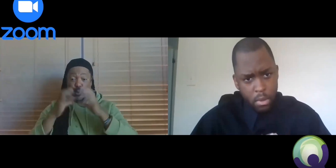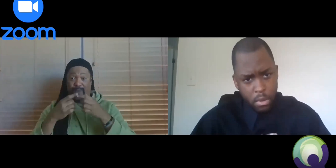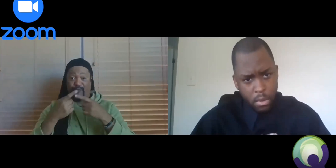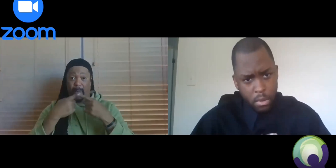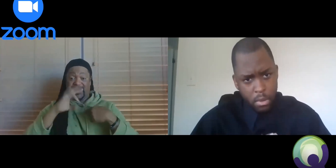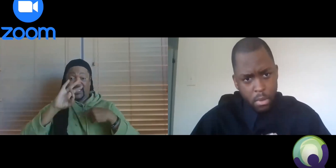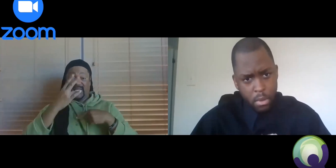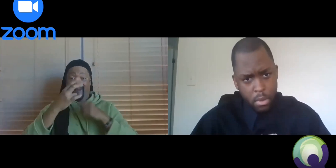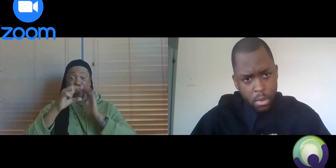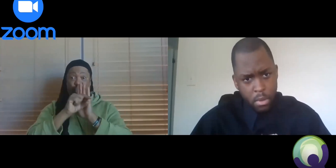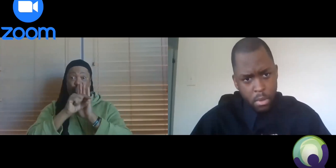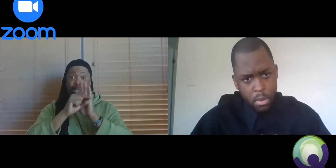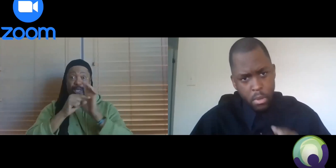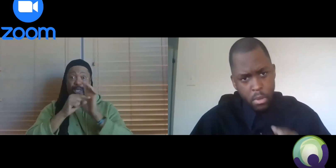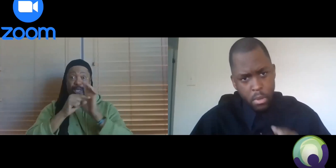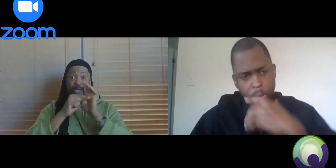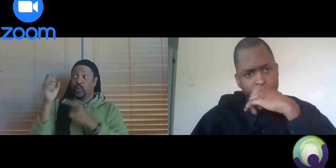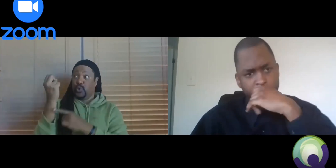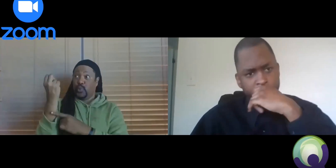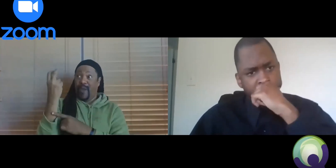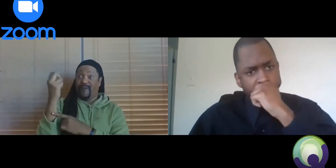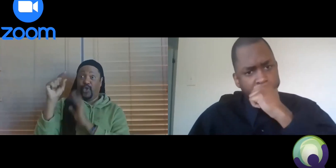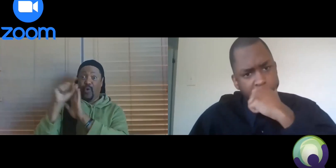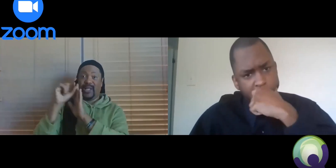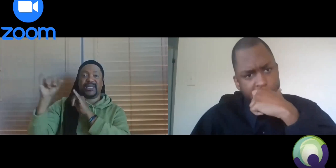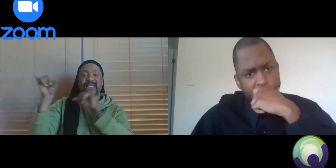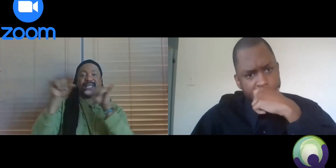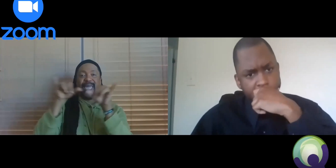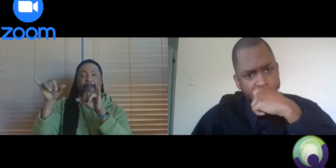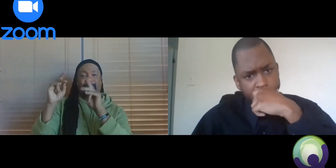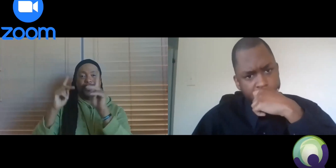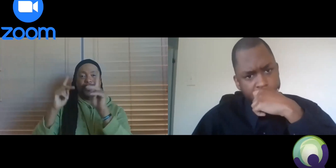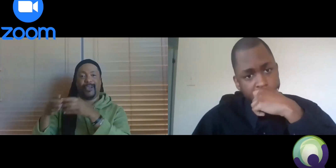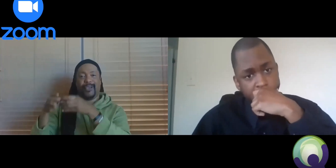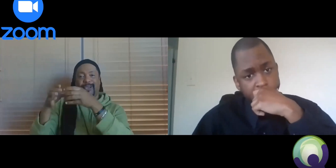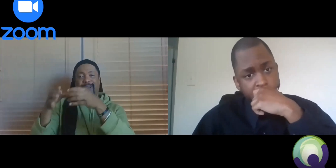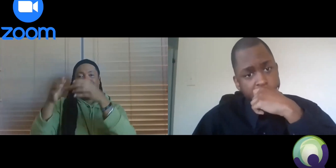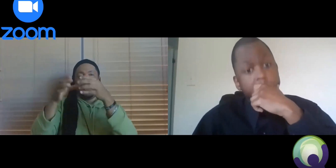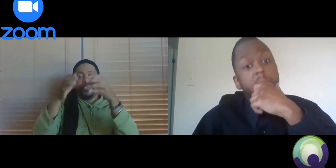Fred: The reason was because from the seventh grade to the 12th it was the same group,